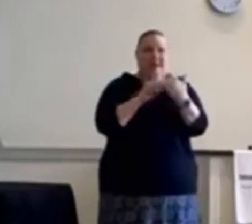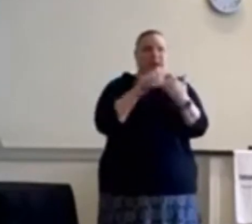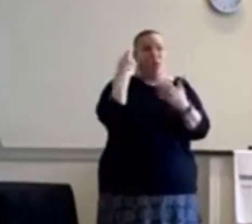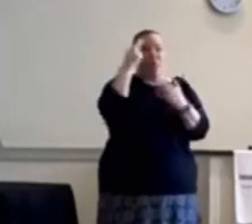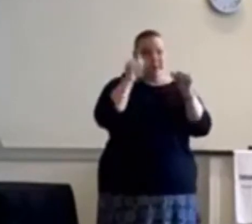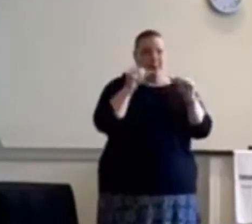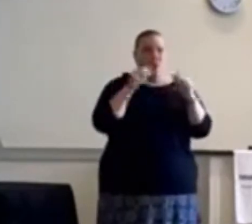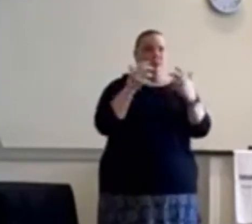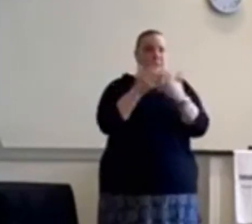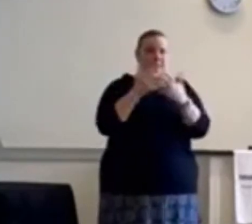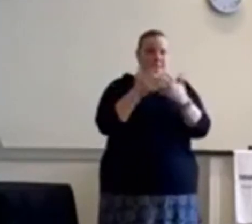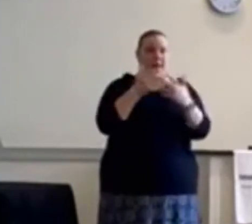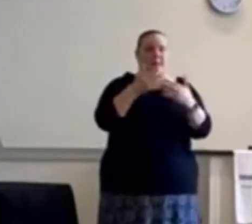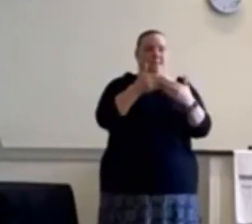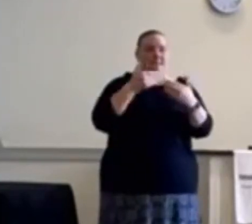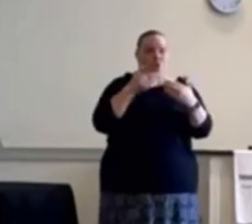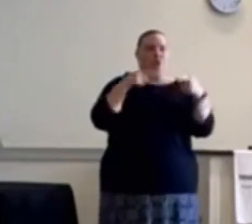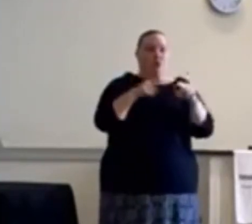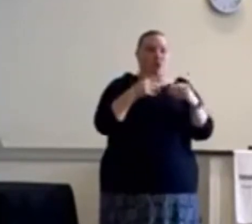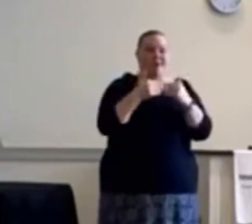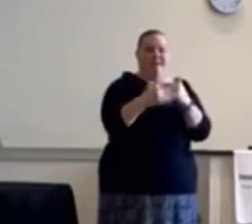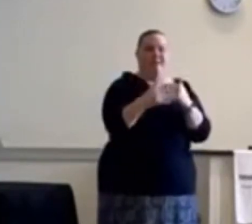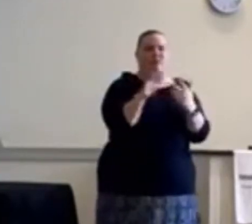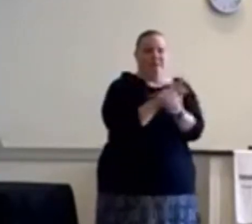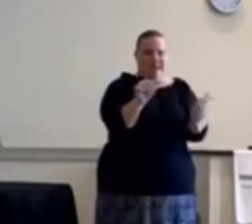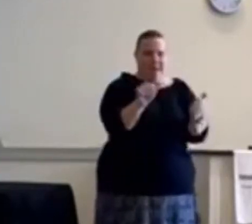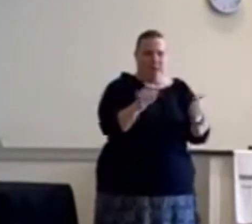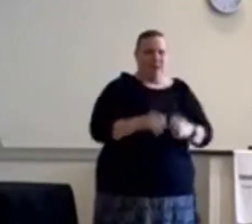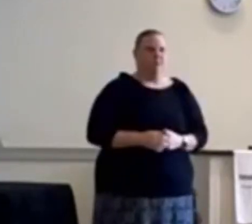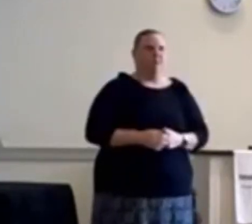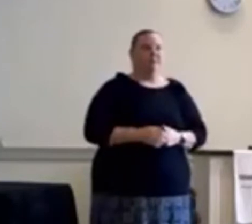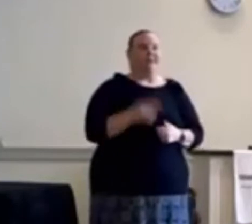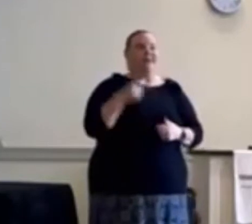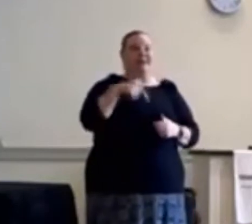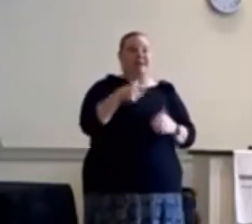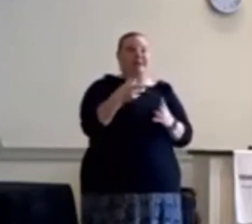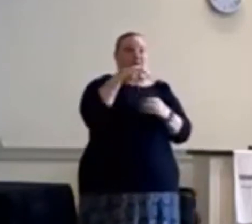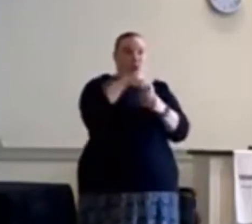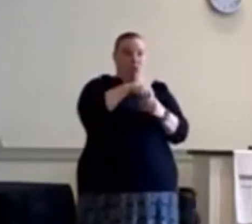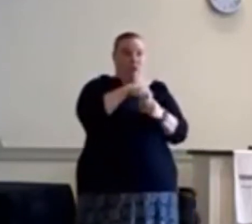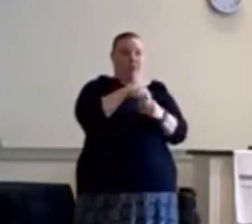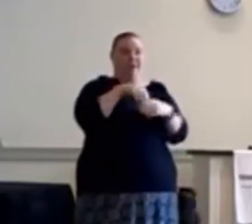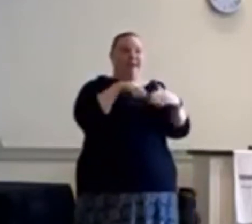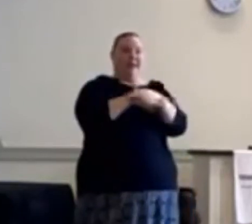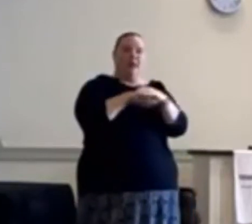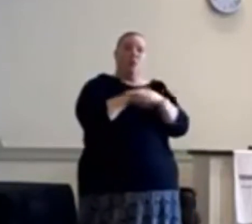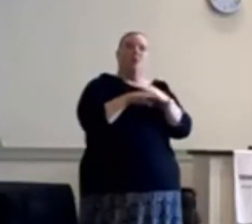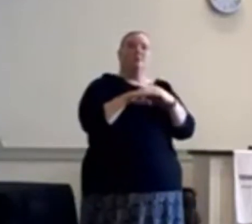before, during, and after disasters. This includes equal access and full inclusion